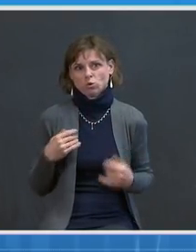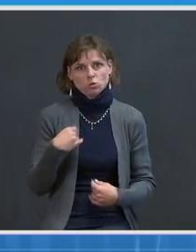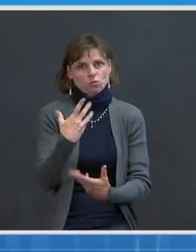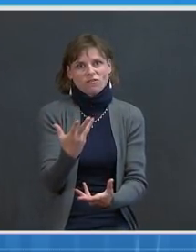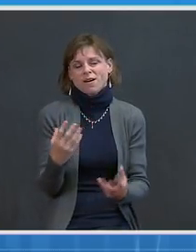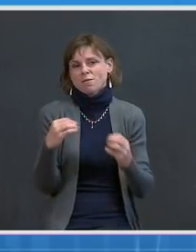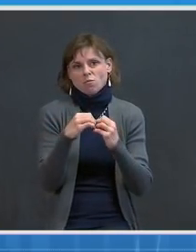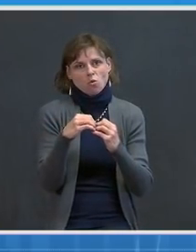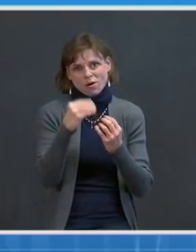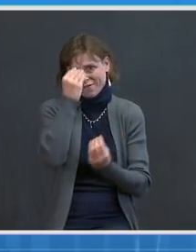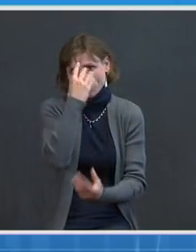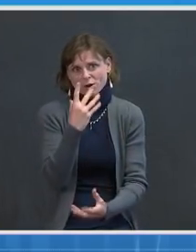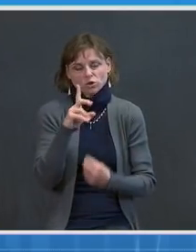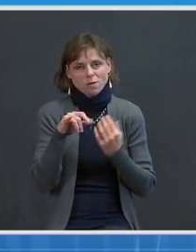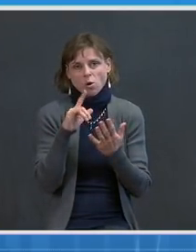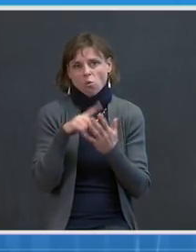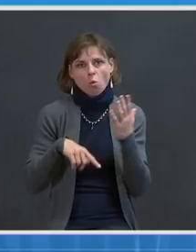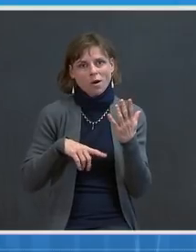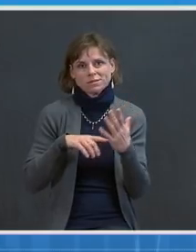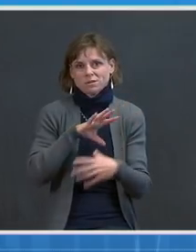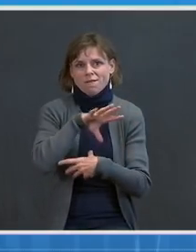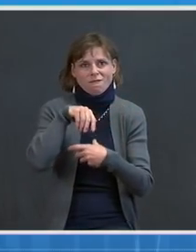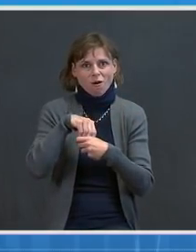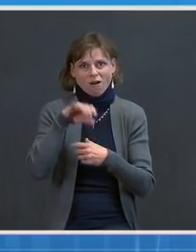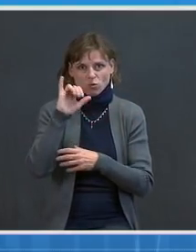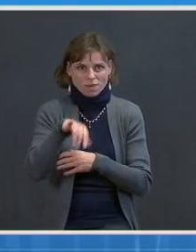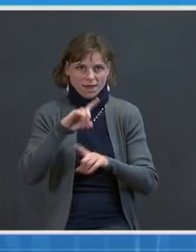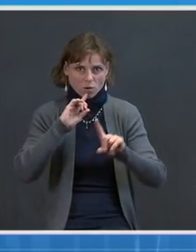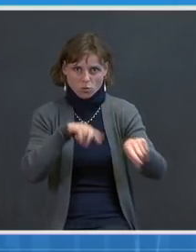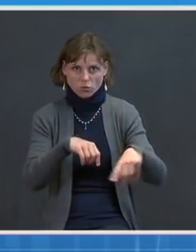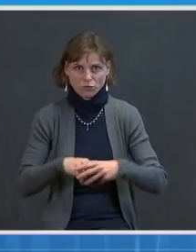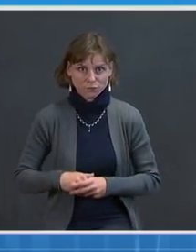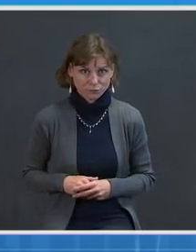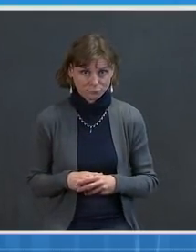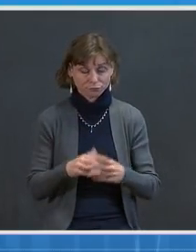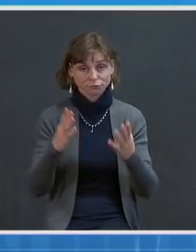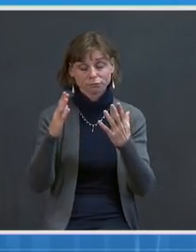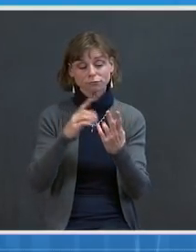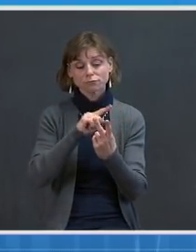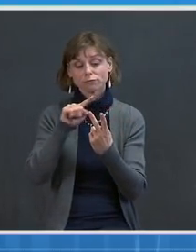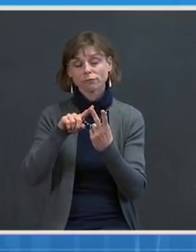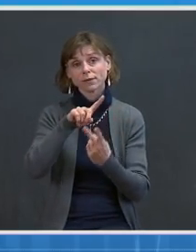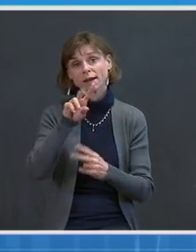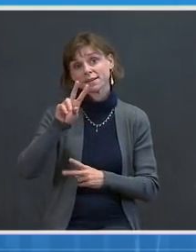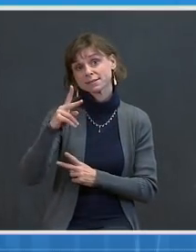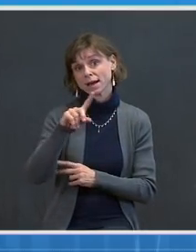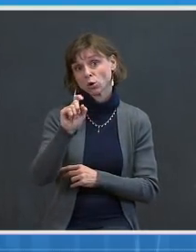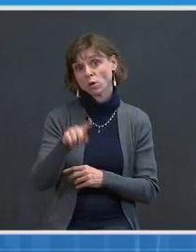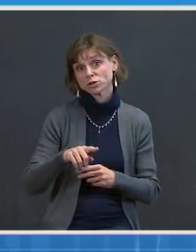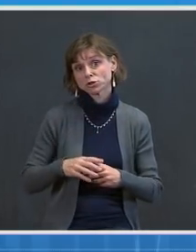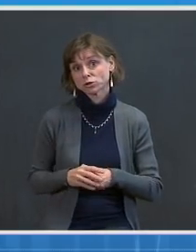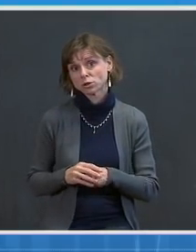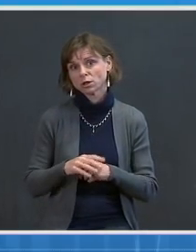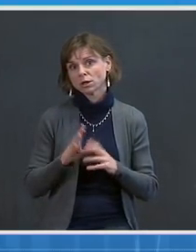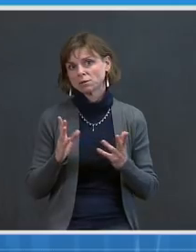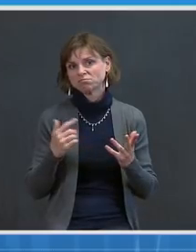about what the content of that is going to be. With regard to your second question, maybe I'll just kick it off